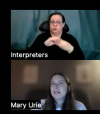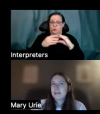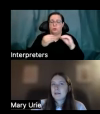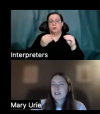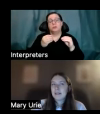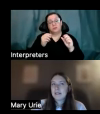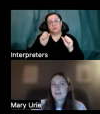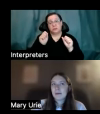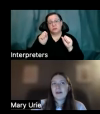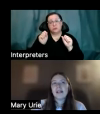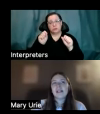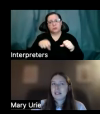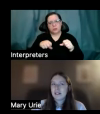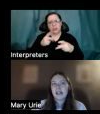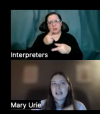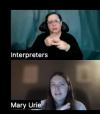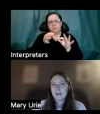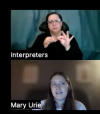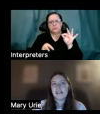simple, keep it simple. And later on, I have a bit of an